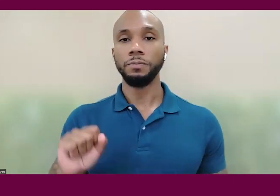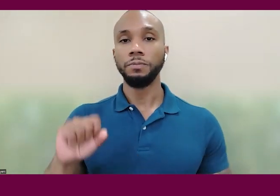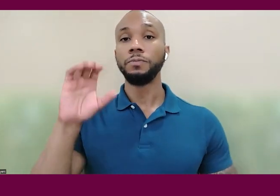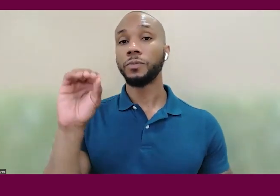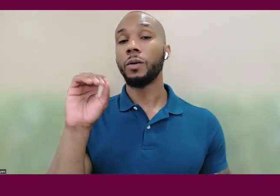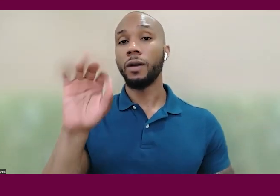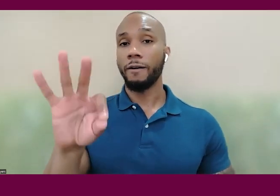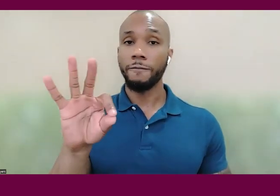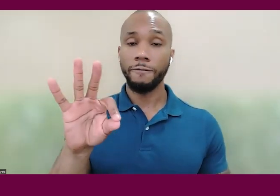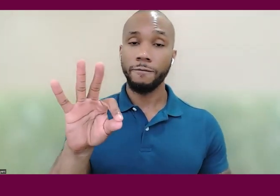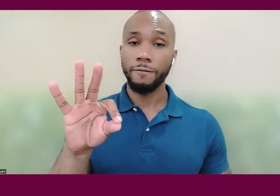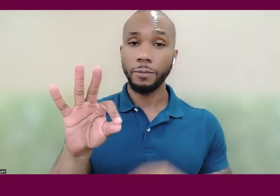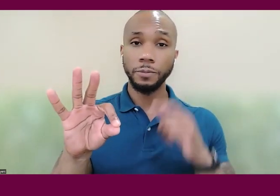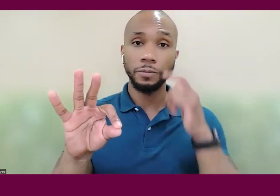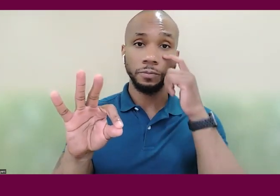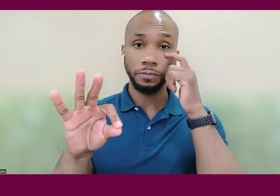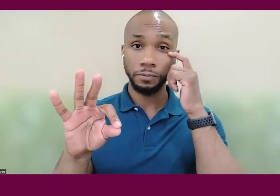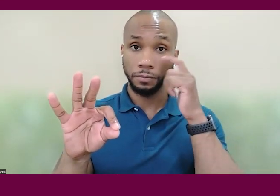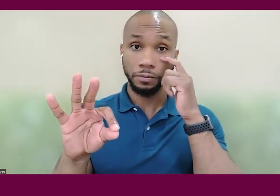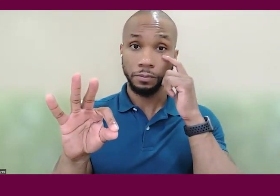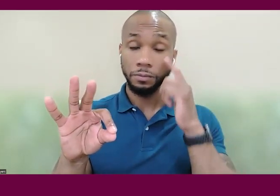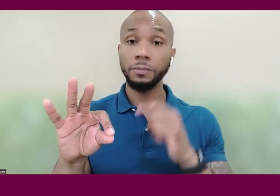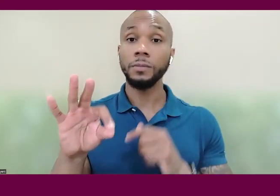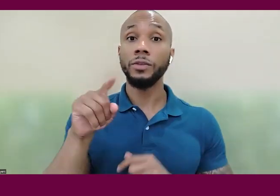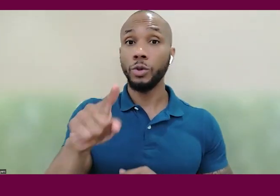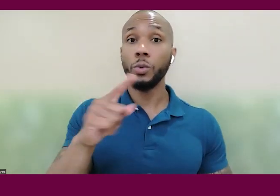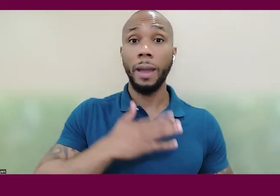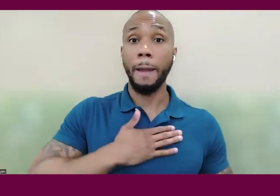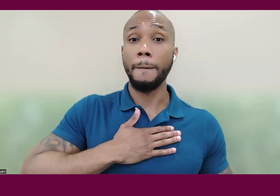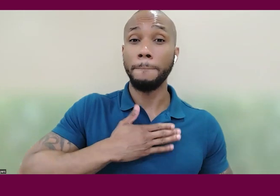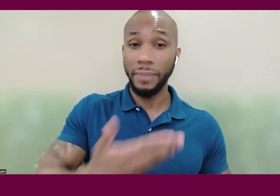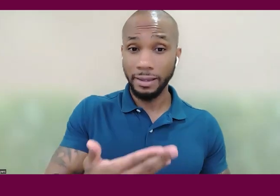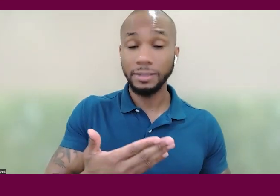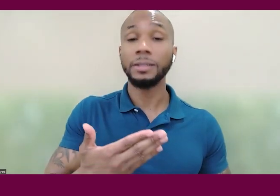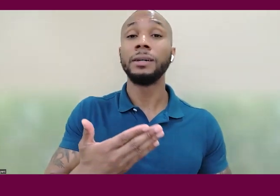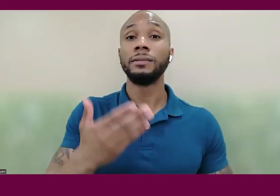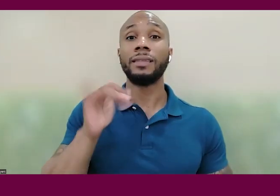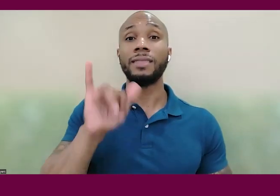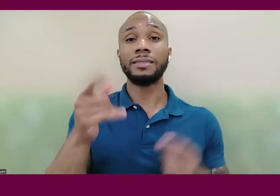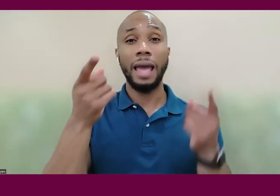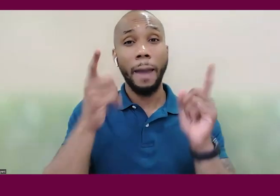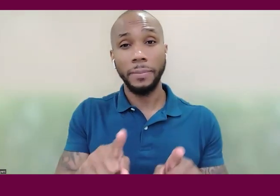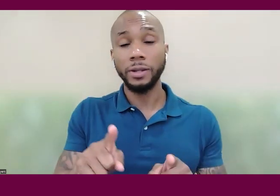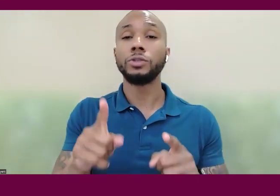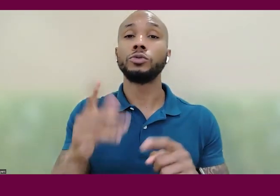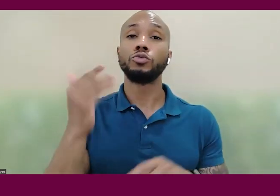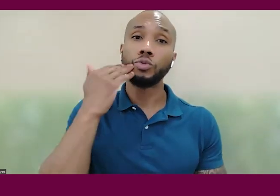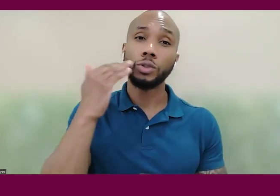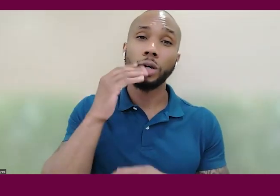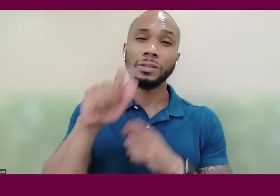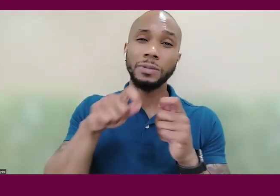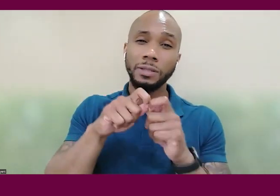So if you admit that, that's happening, then you know that there's a certain group of people